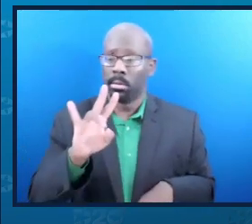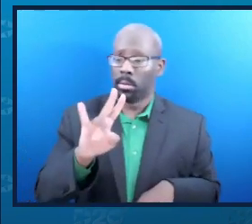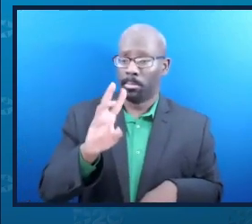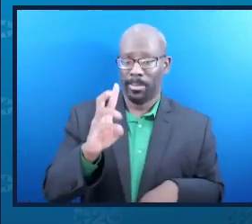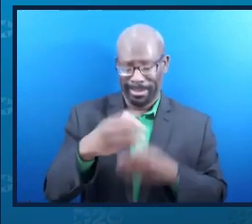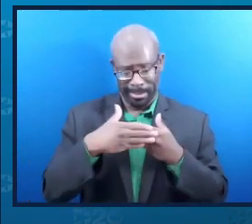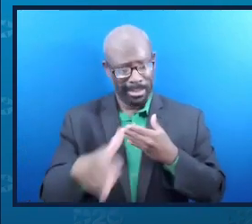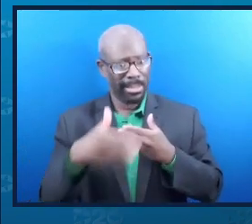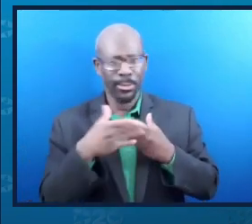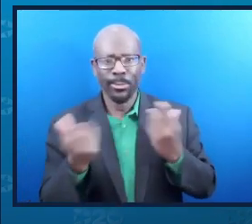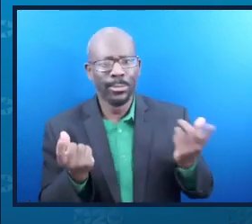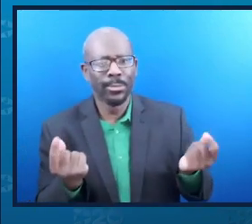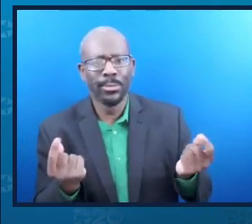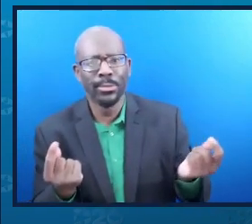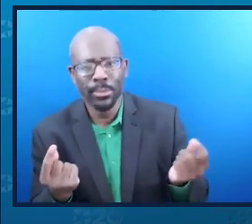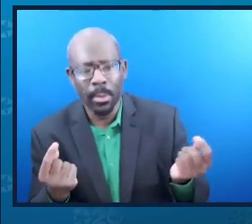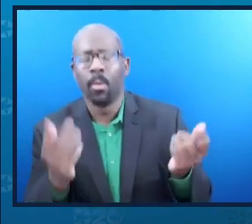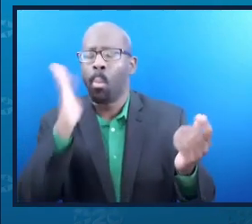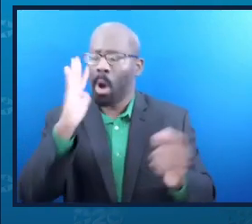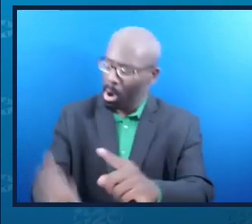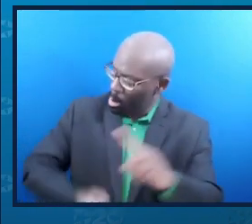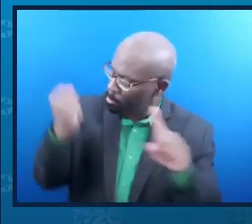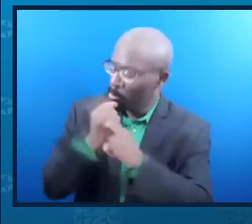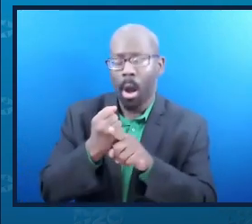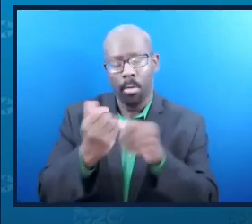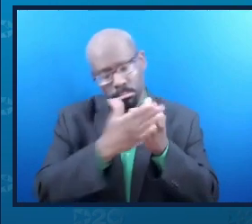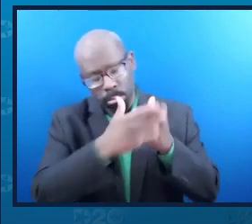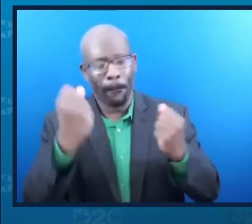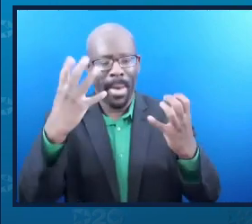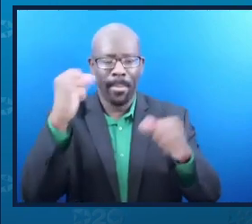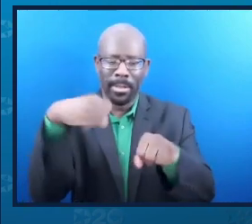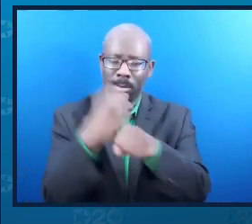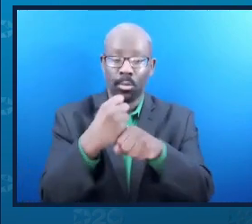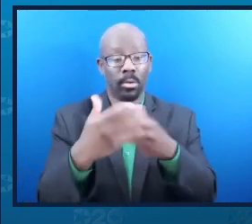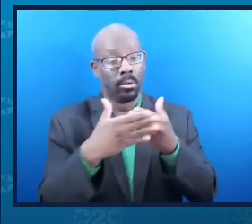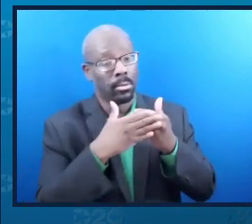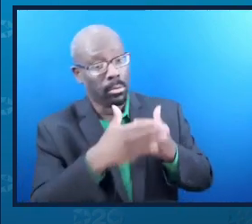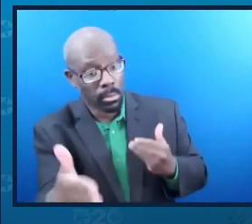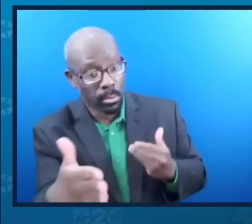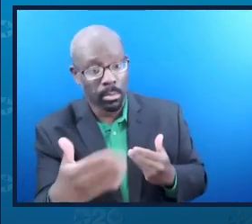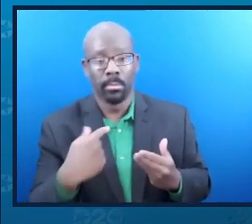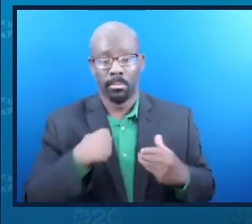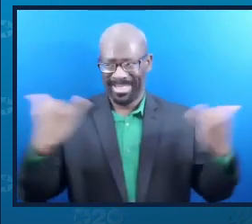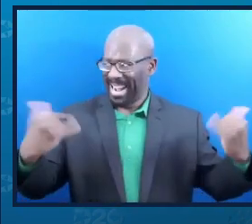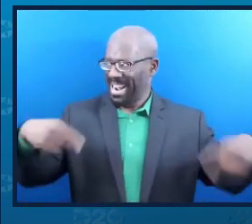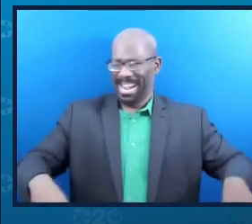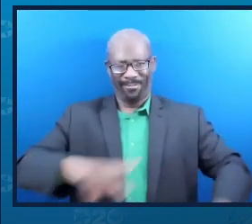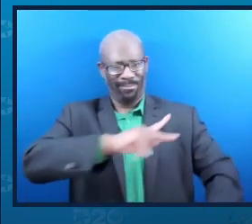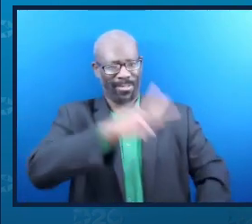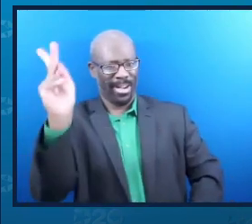GENERATIONS TO COME. I AM IN PHILADELPHIA, WHERE OUR CONSTITUTION WAS DRAFTED AND